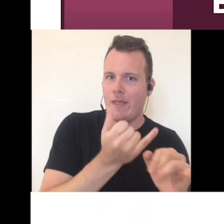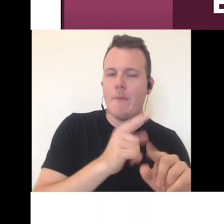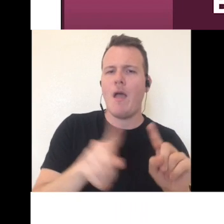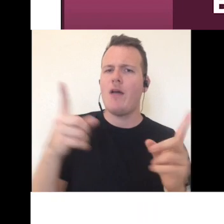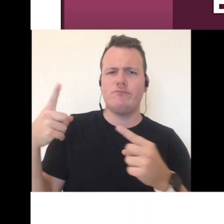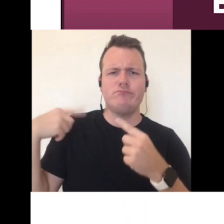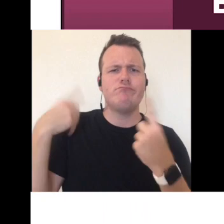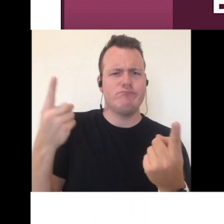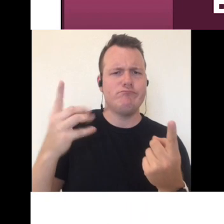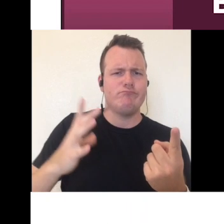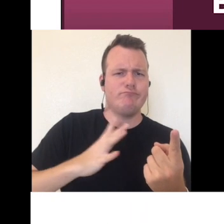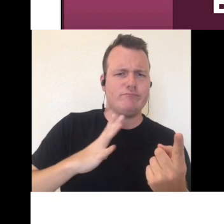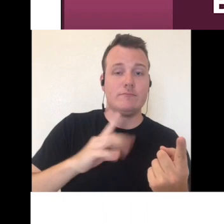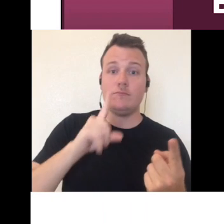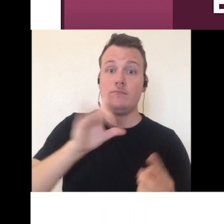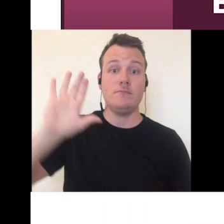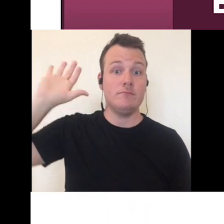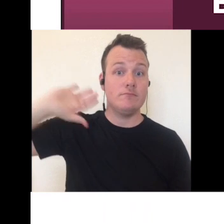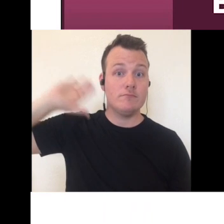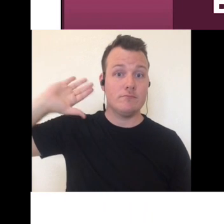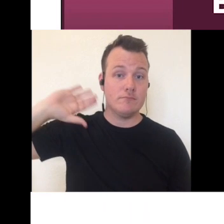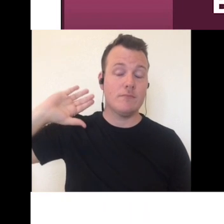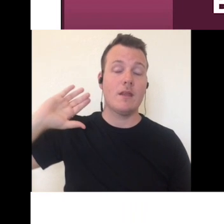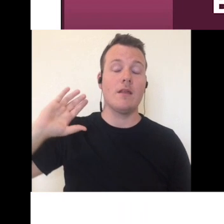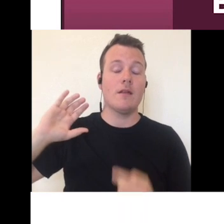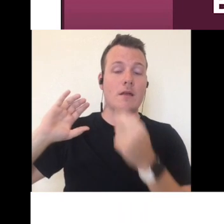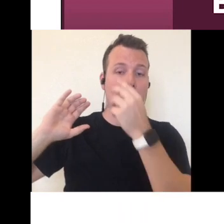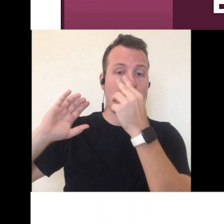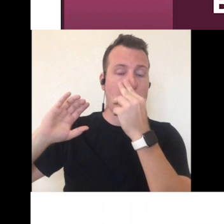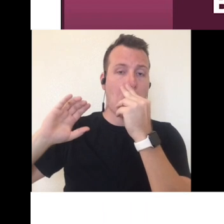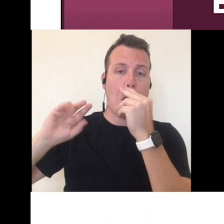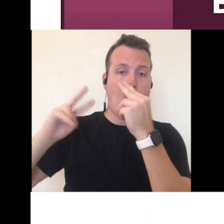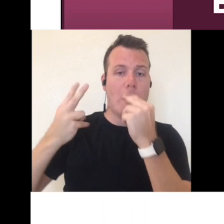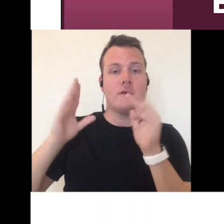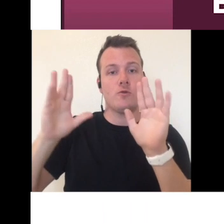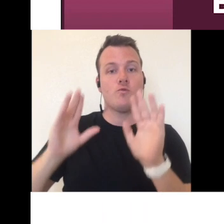virus, but generally the economy right now is not too bad compared to what it